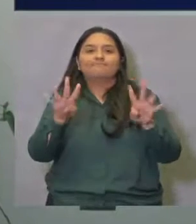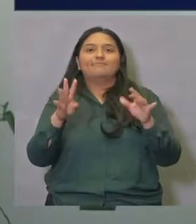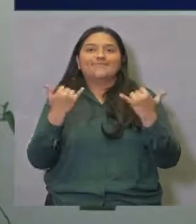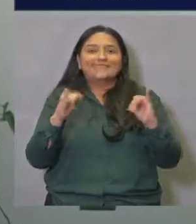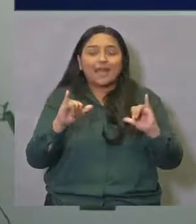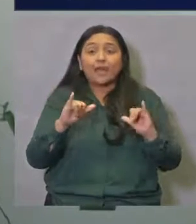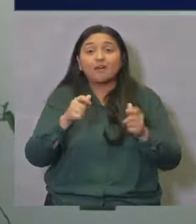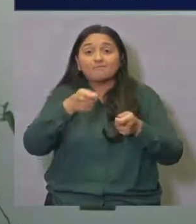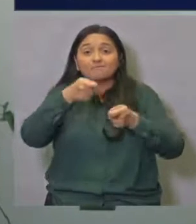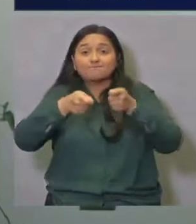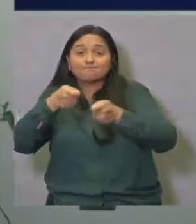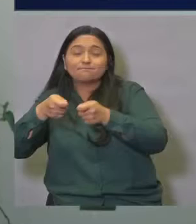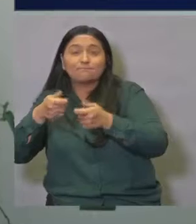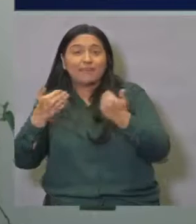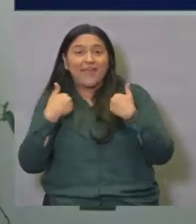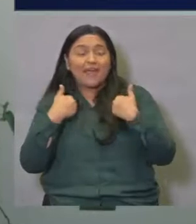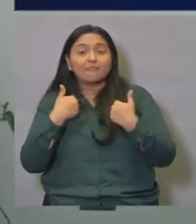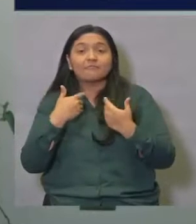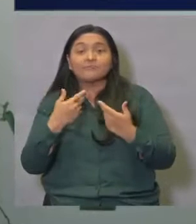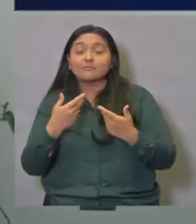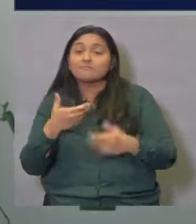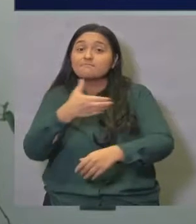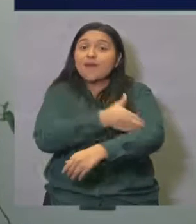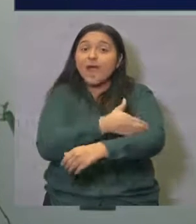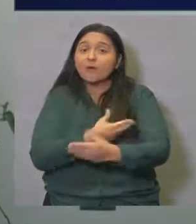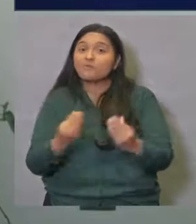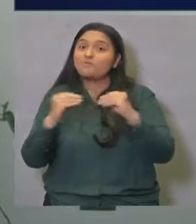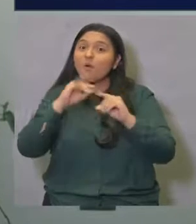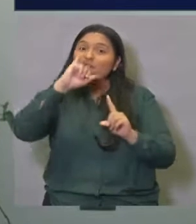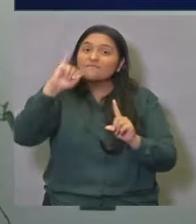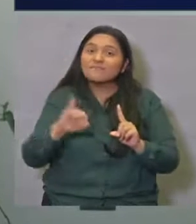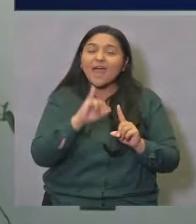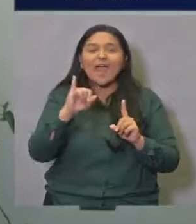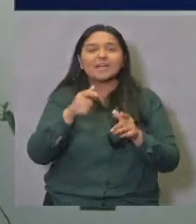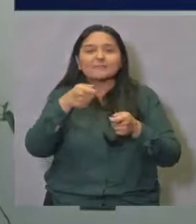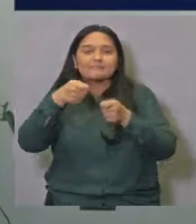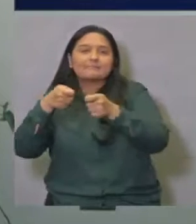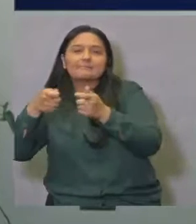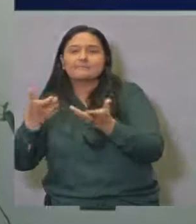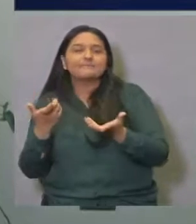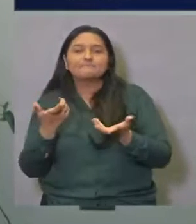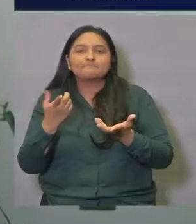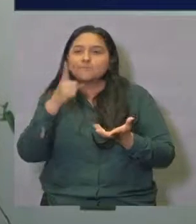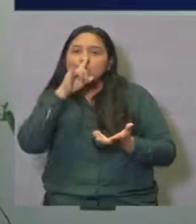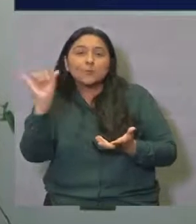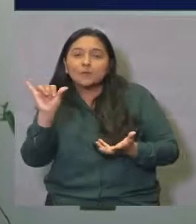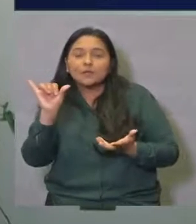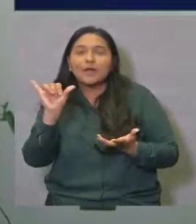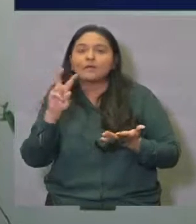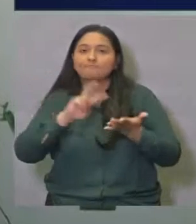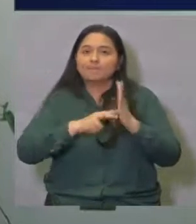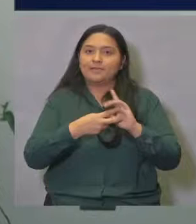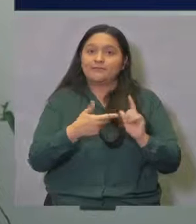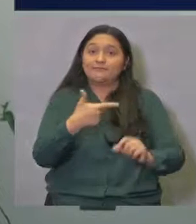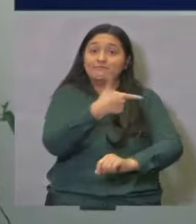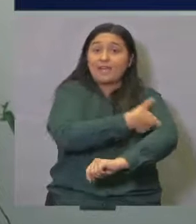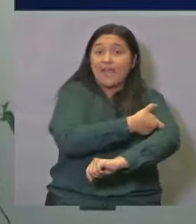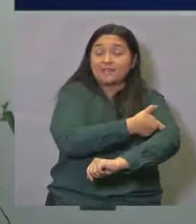ABOUT THE POWER OF THESE VARIANTS. AND HOW MUCH MUTATION IS